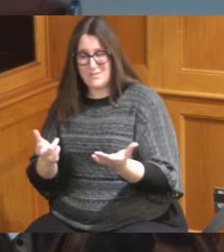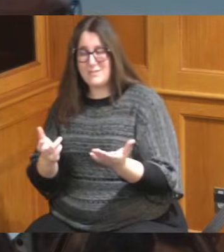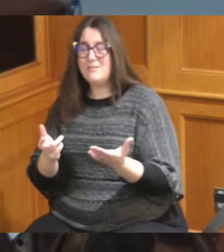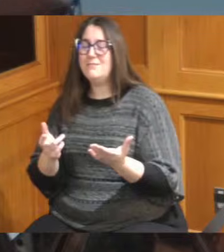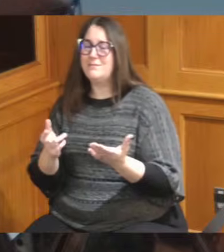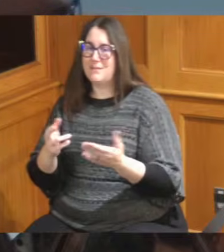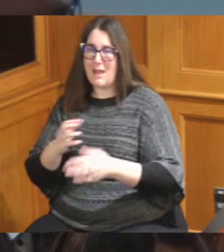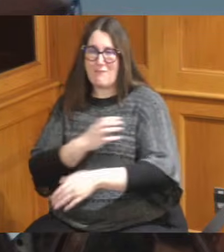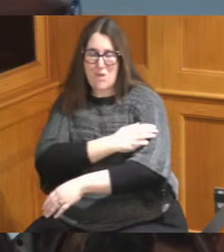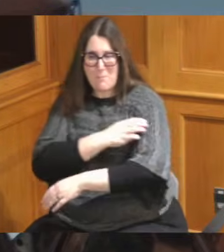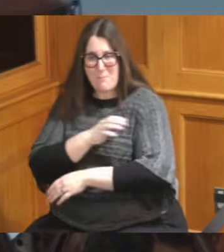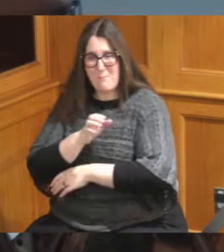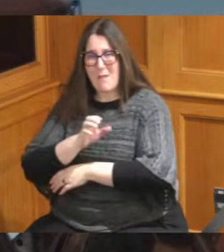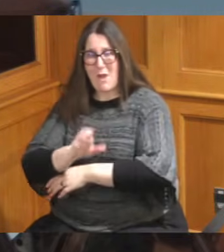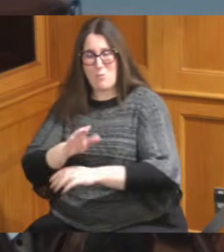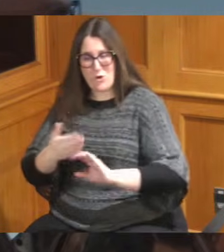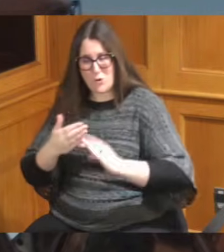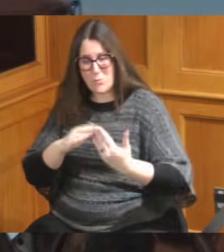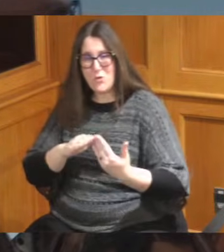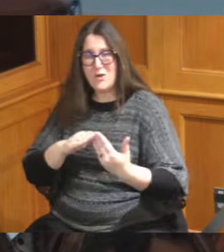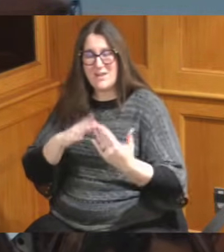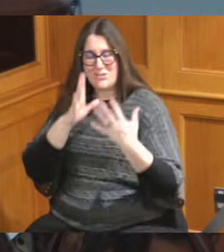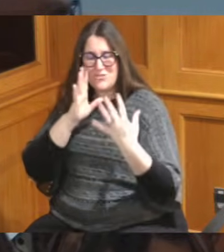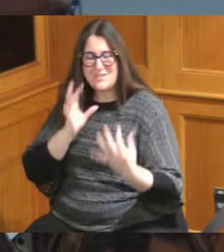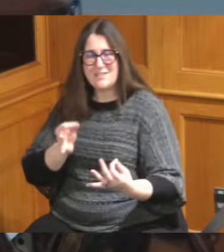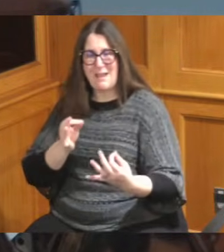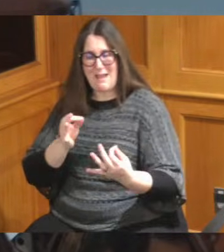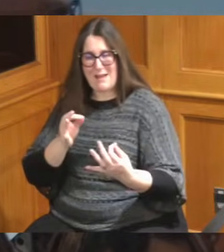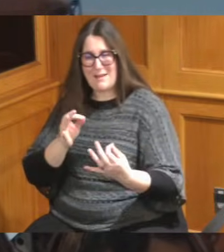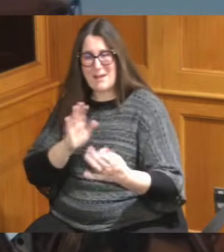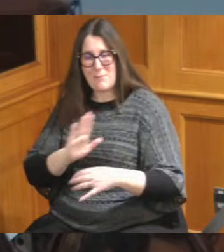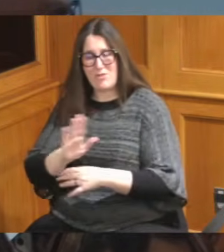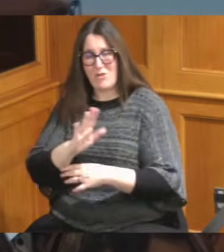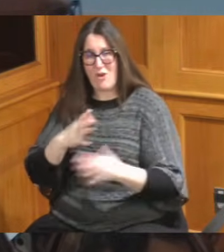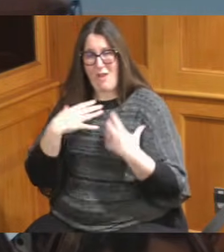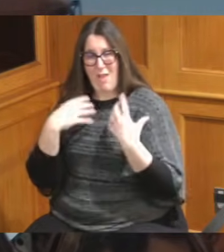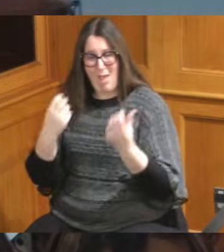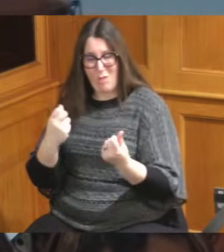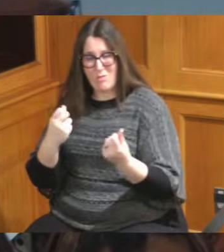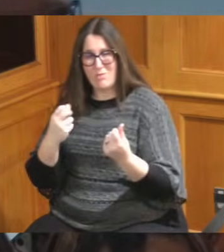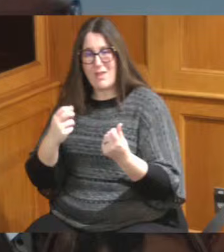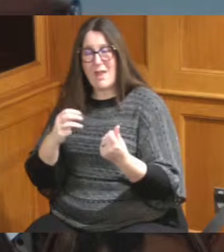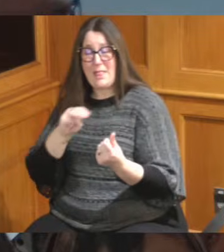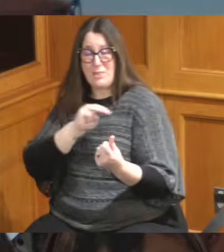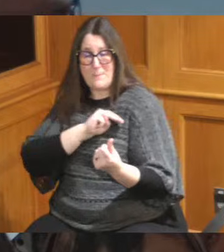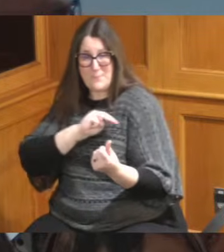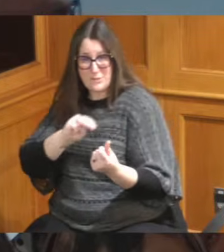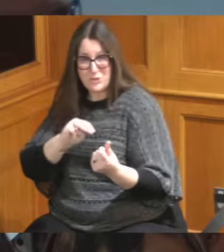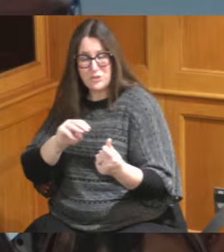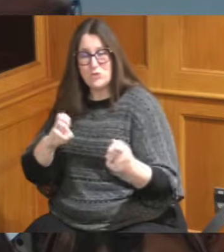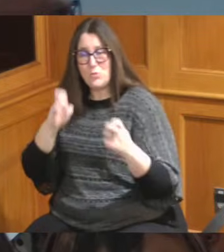making informed choices about health and its mission to educate and connect communities to take